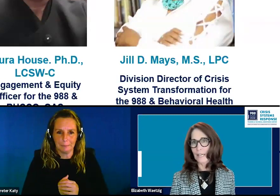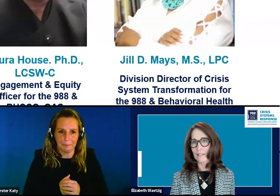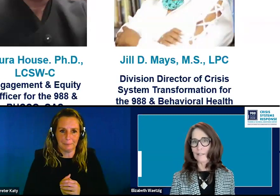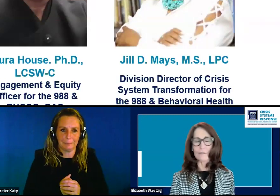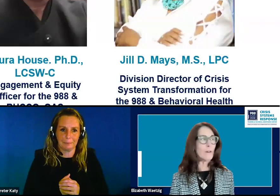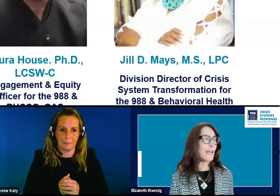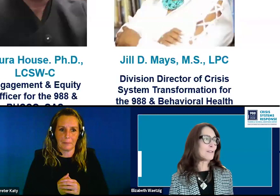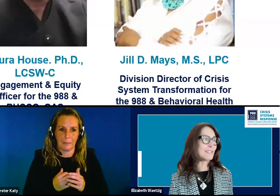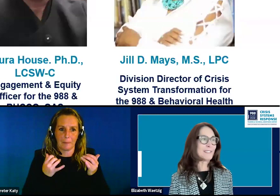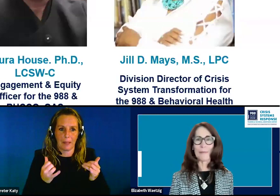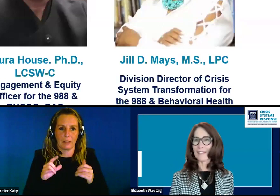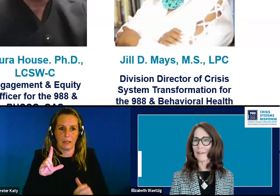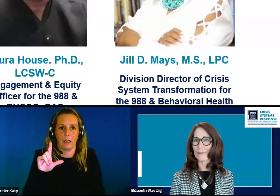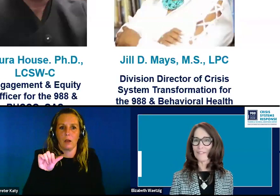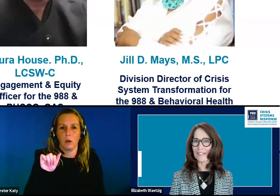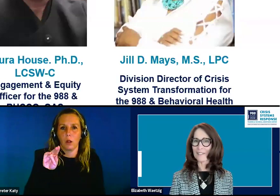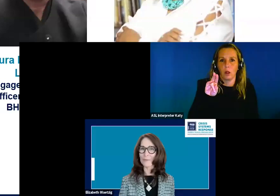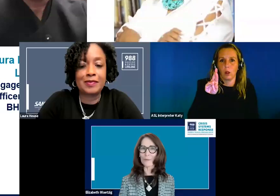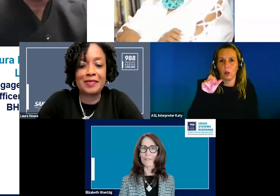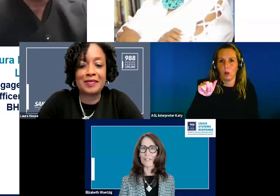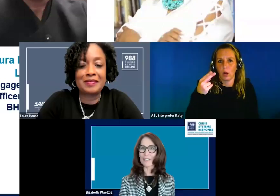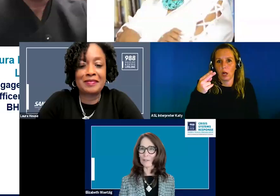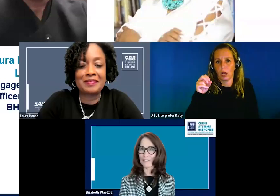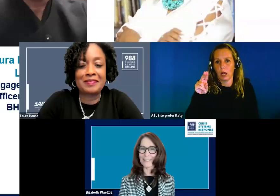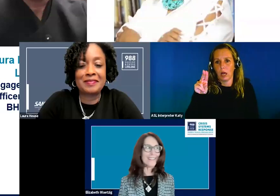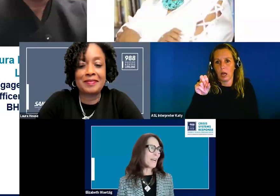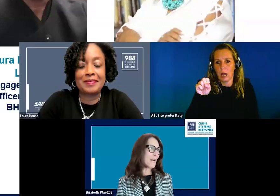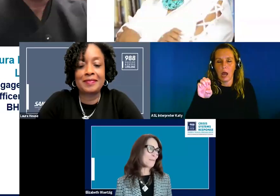And Laura House is somebody that we've gotten to work with very closely